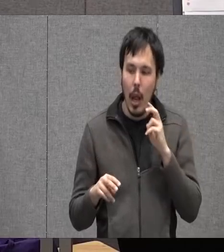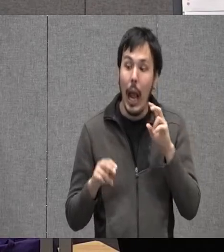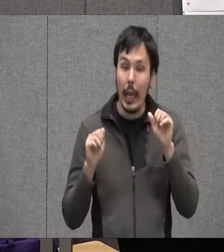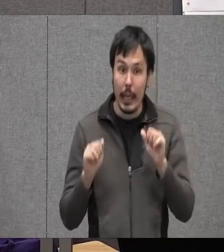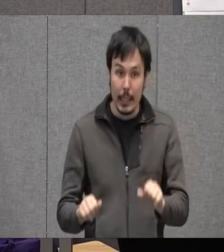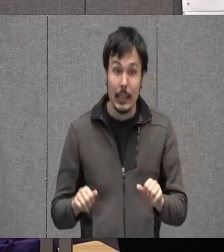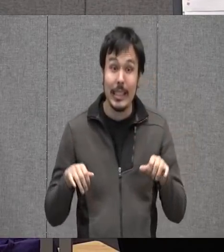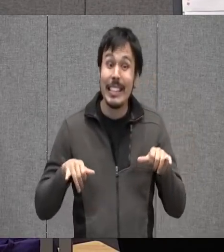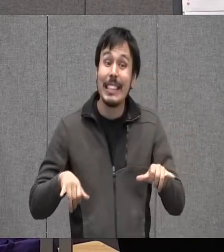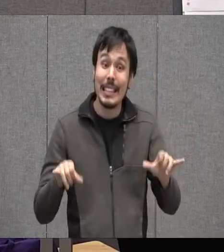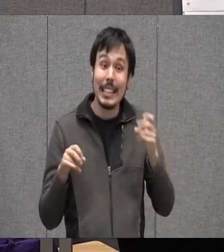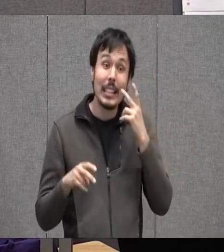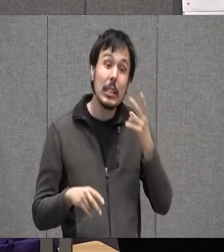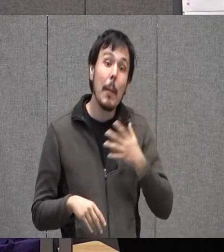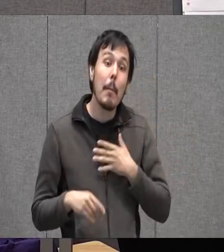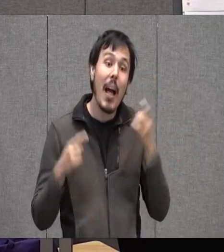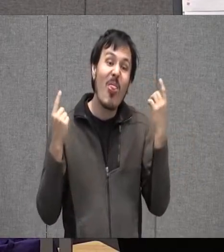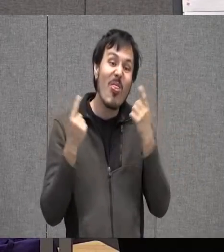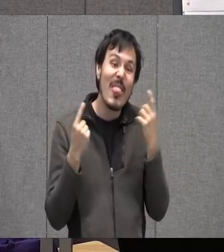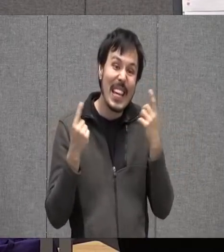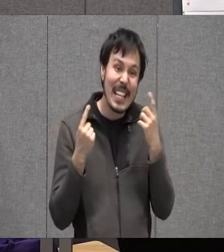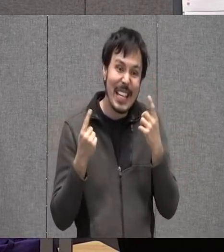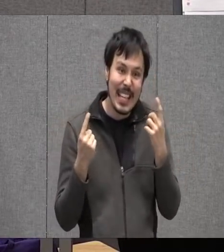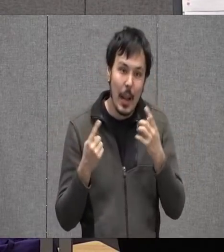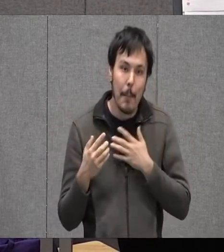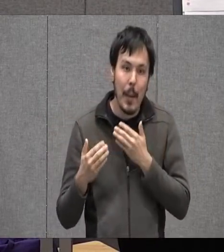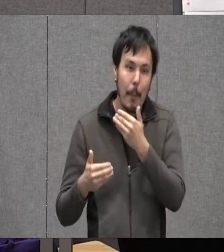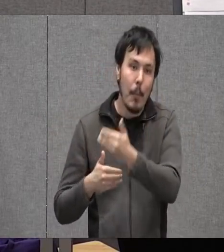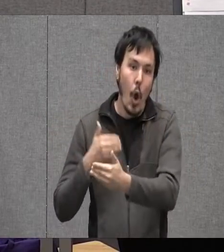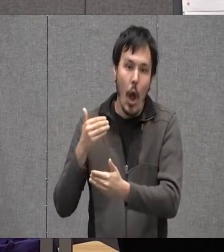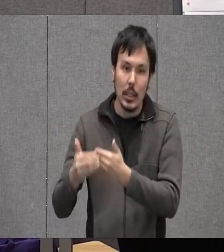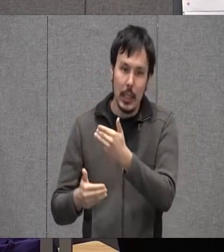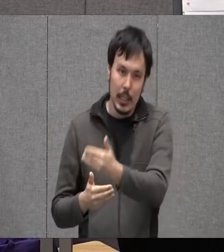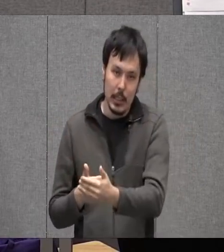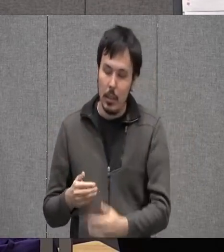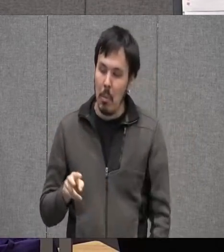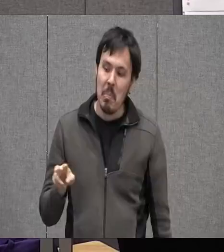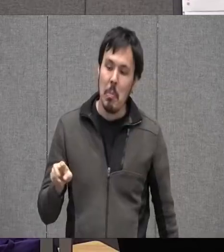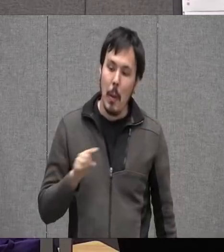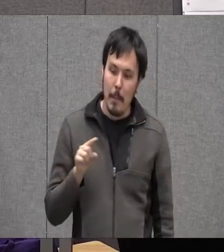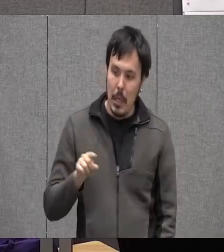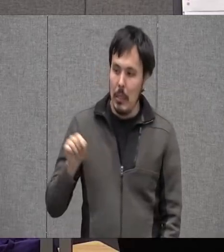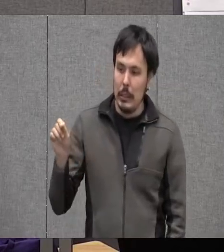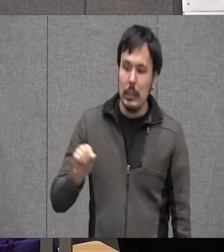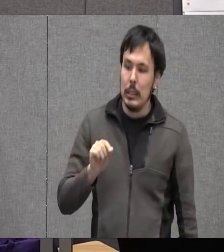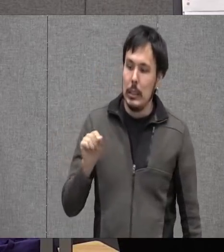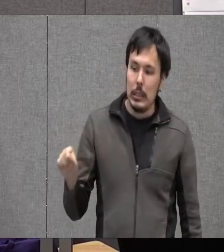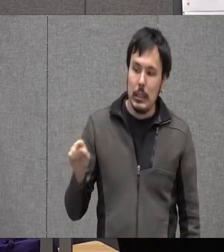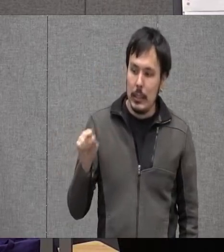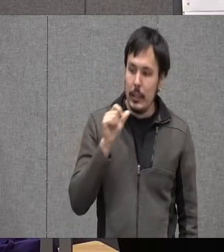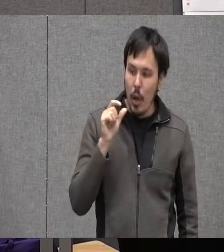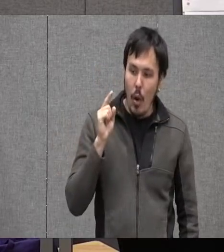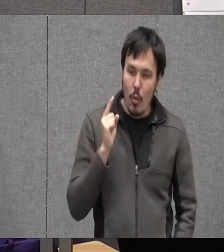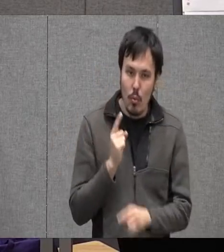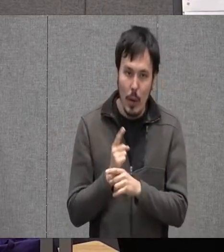my thinking and my thought process through that. All right so what did we do to two,